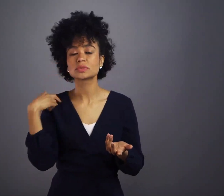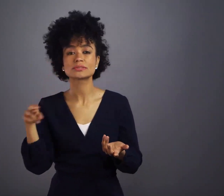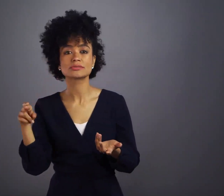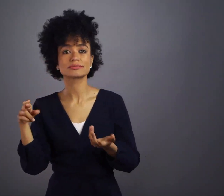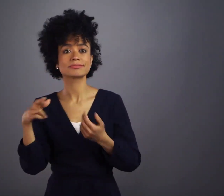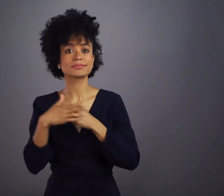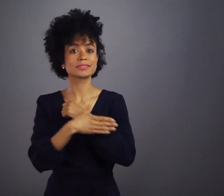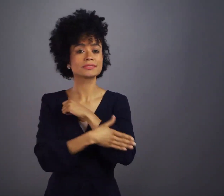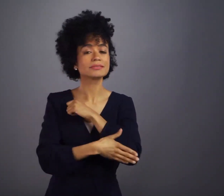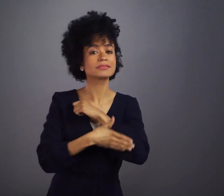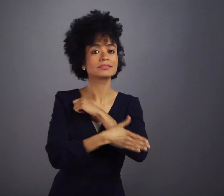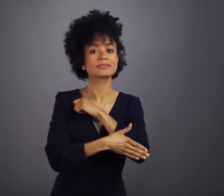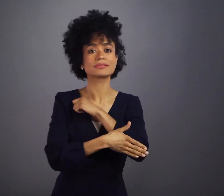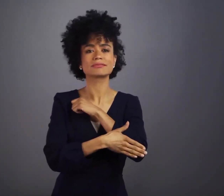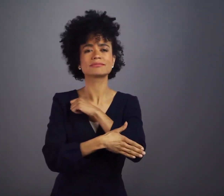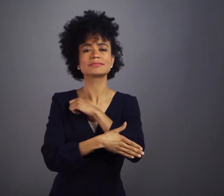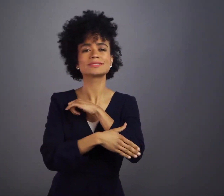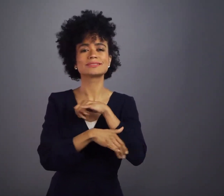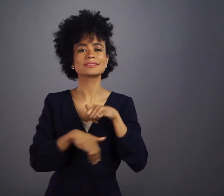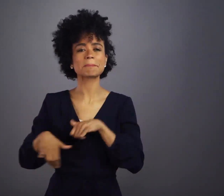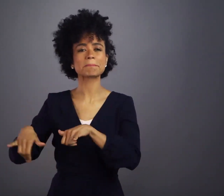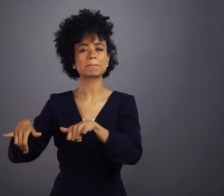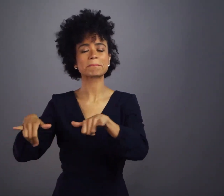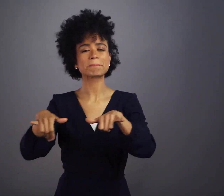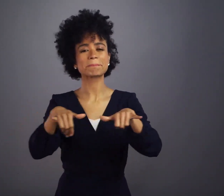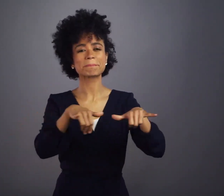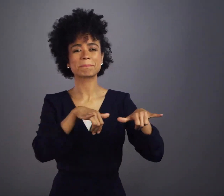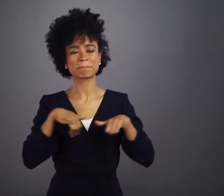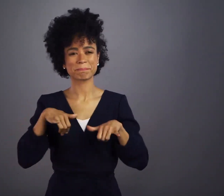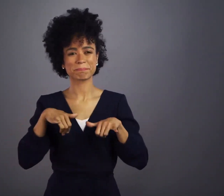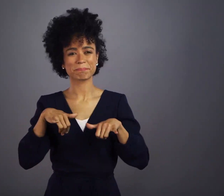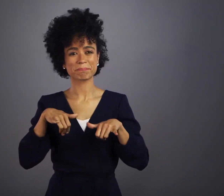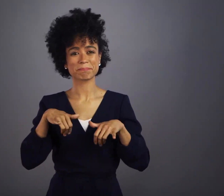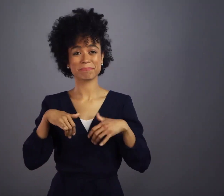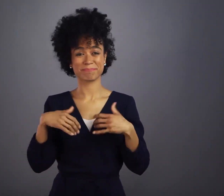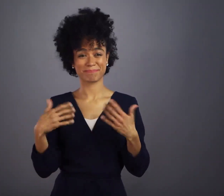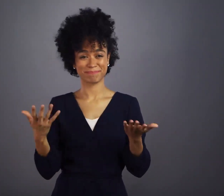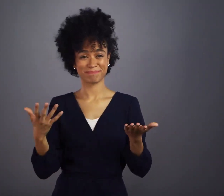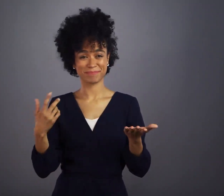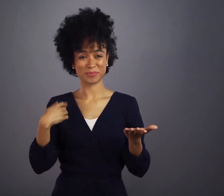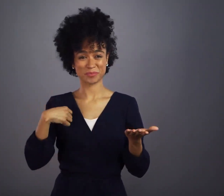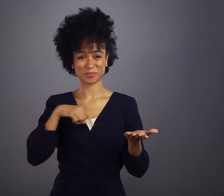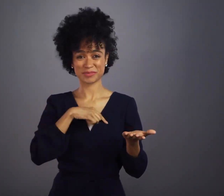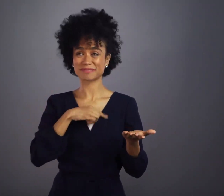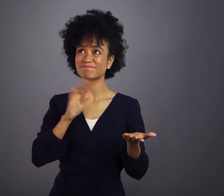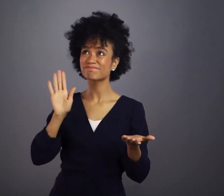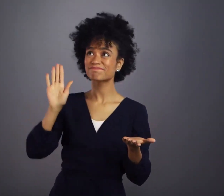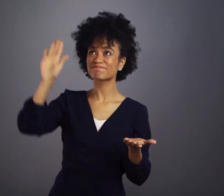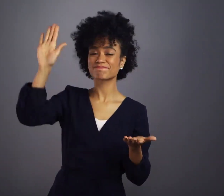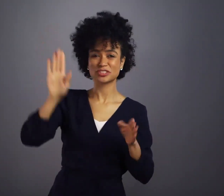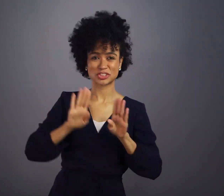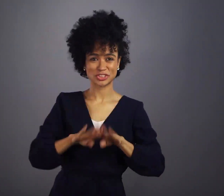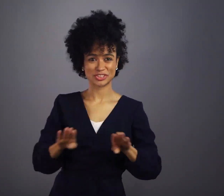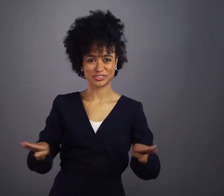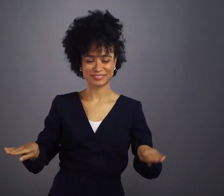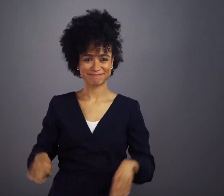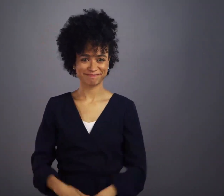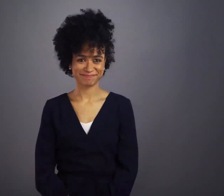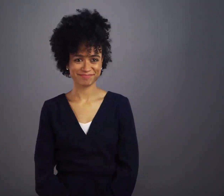it means that all of us, whatever our race, creed, or color are the children of a living Creator